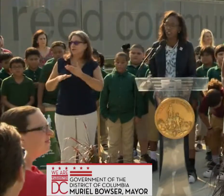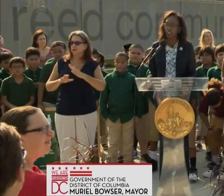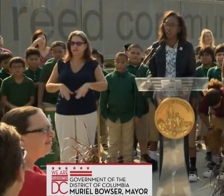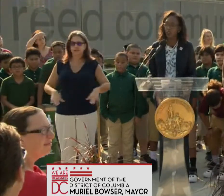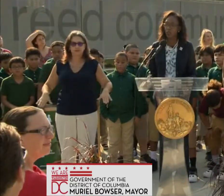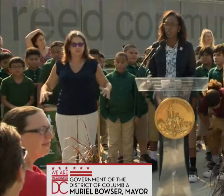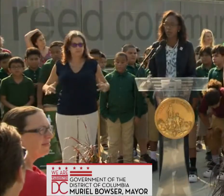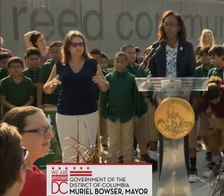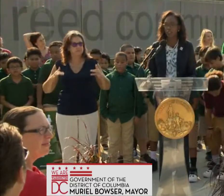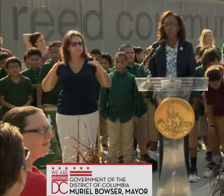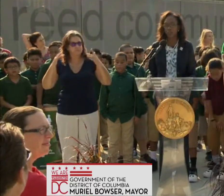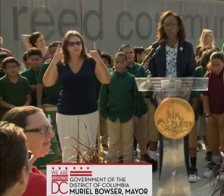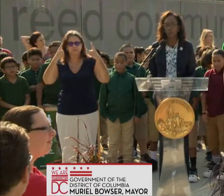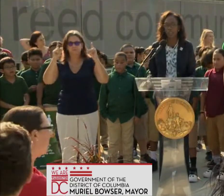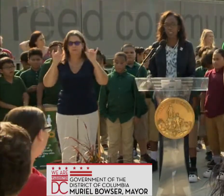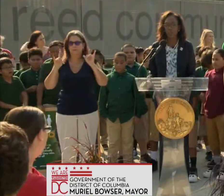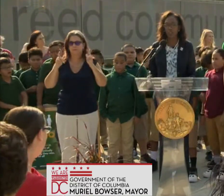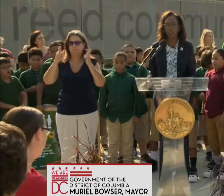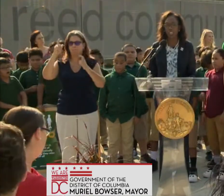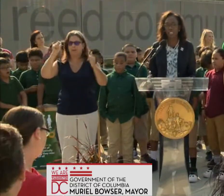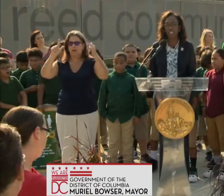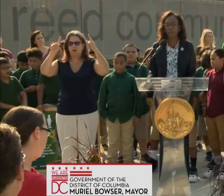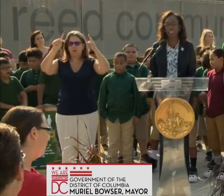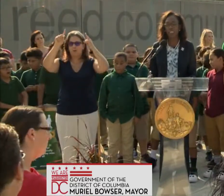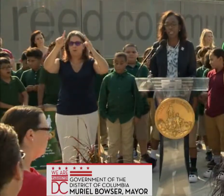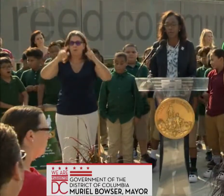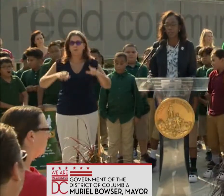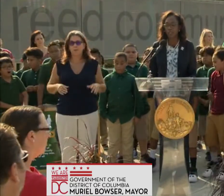at this school mayor Bowser told you about some of the great elements but